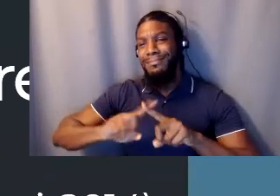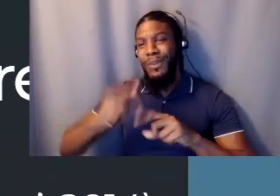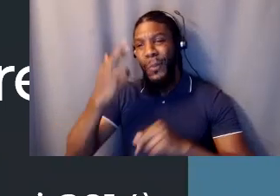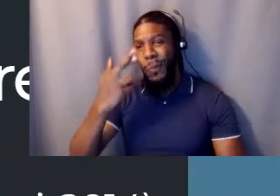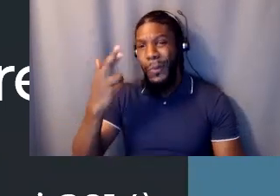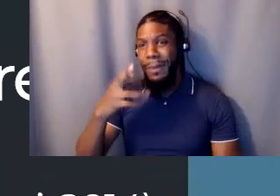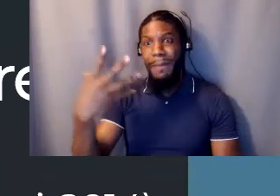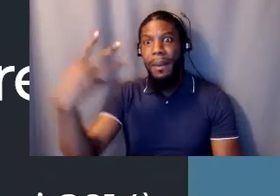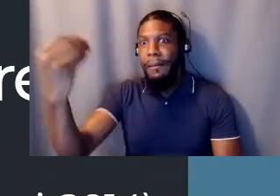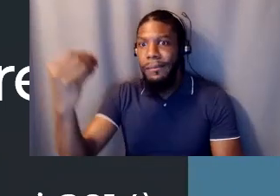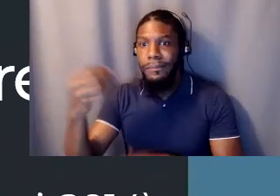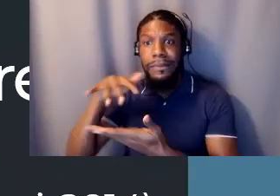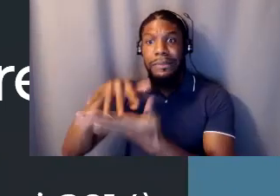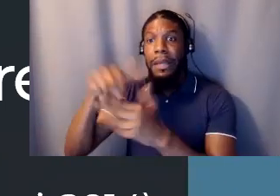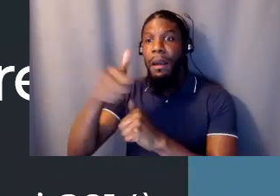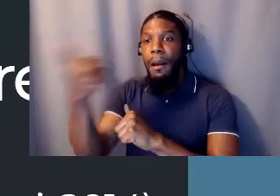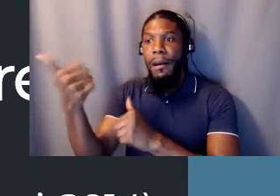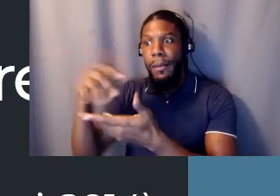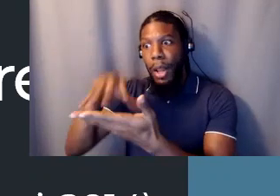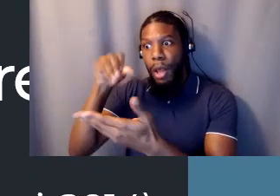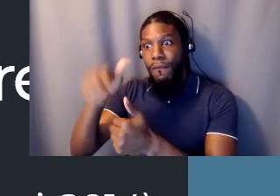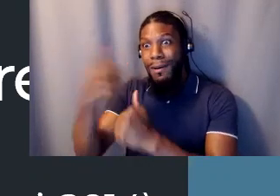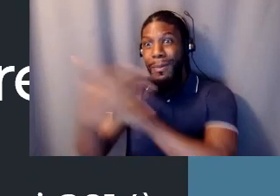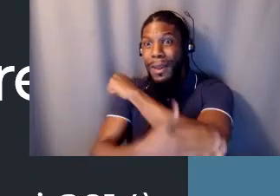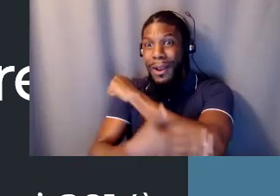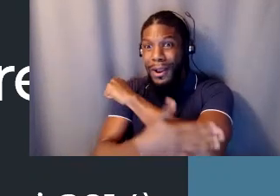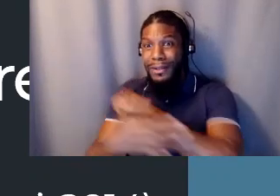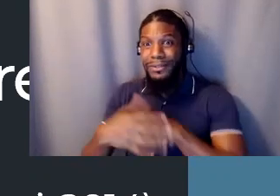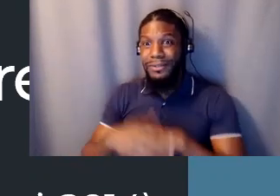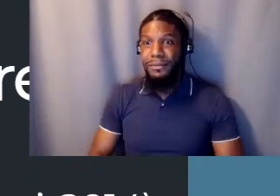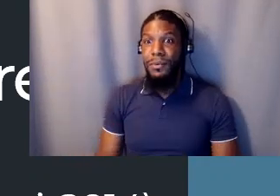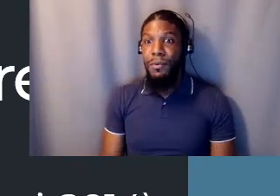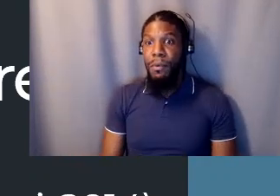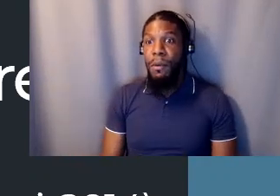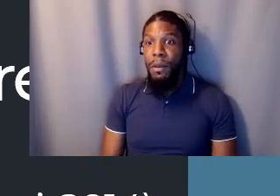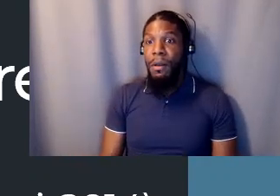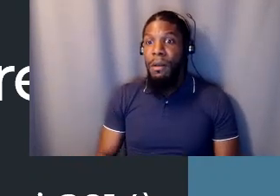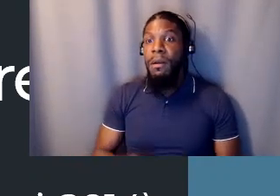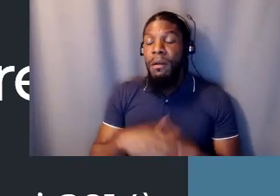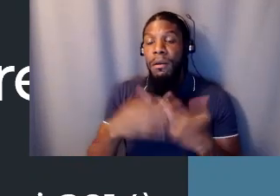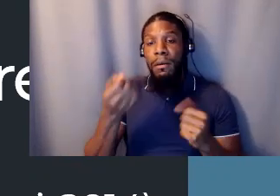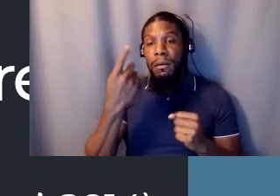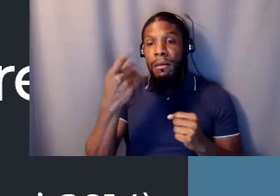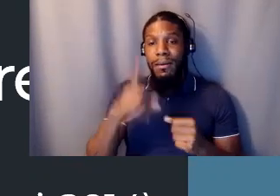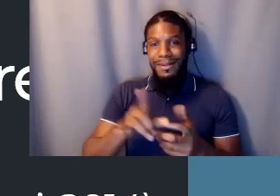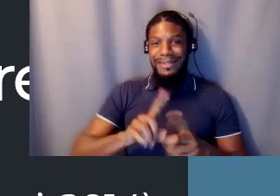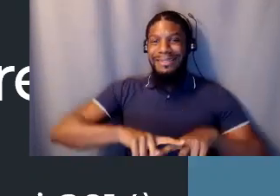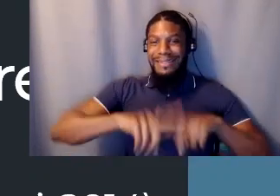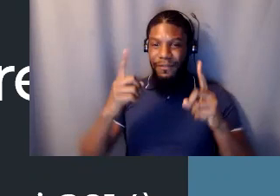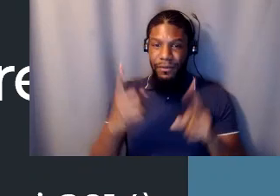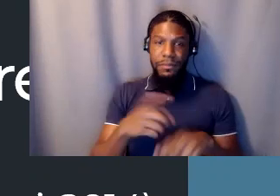why having an asynchronous online option was useful in addition to having synchronous in-person possibilities.